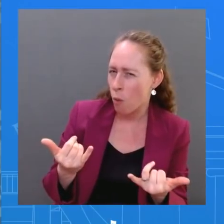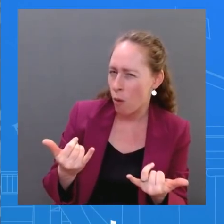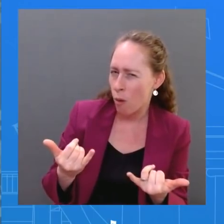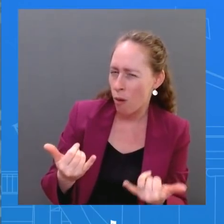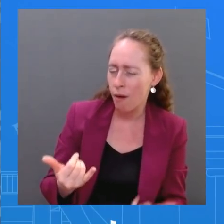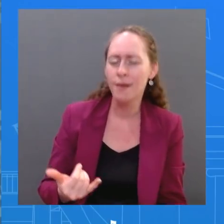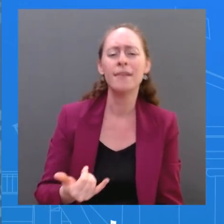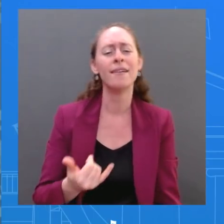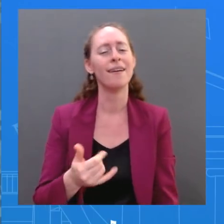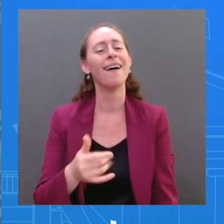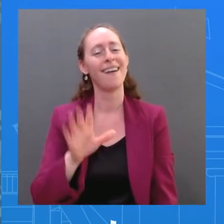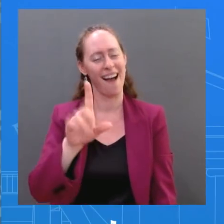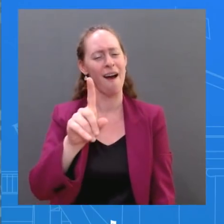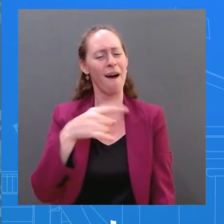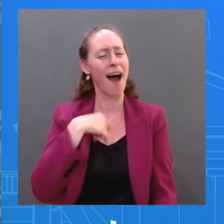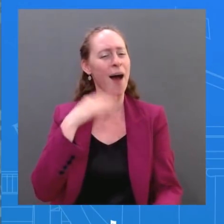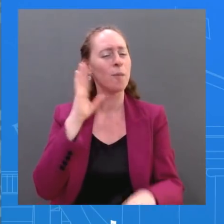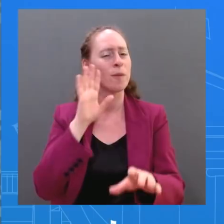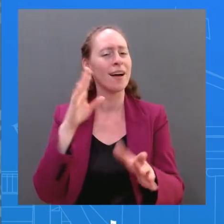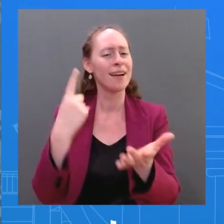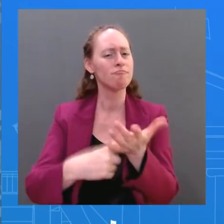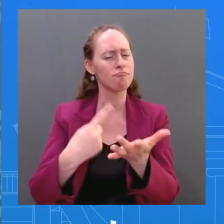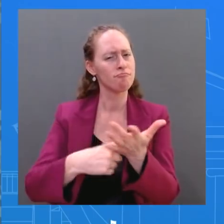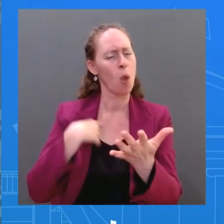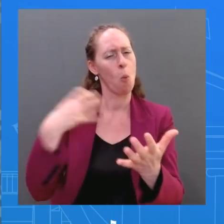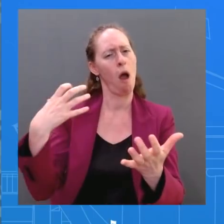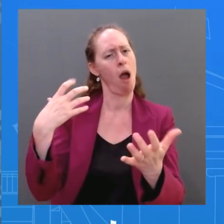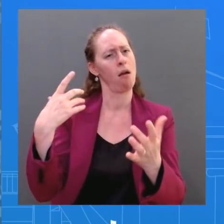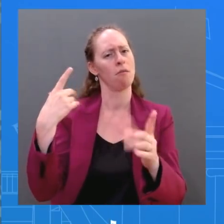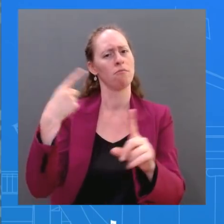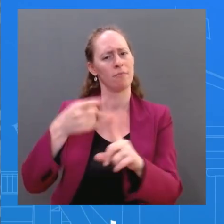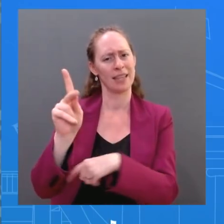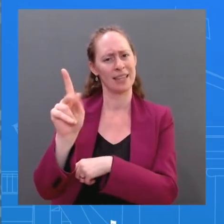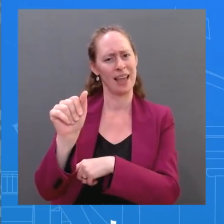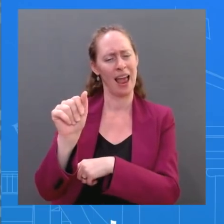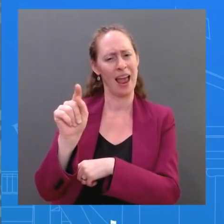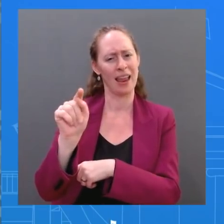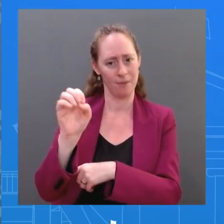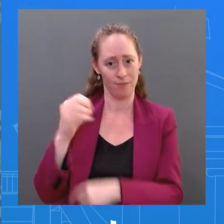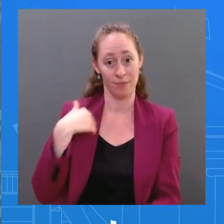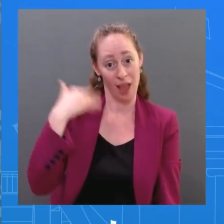because I think this is really important. I've known Kate since 2007. She is a friend and she is a colleague.